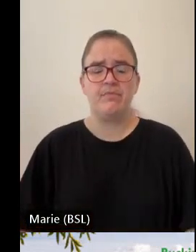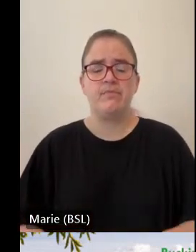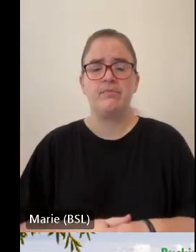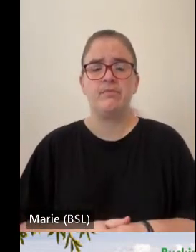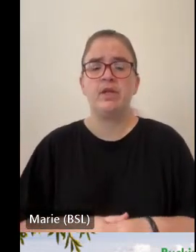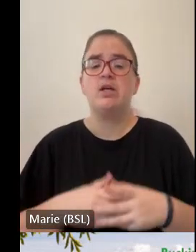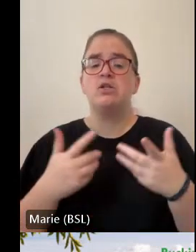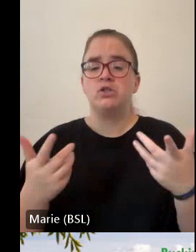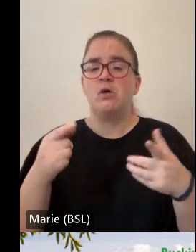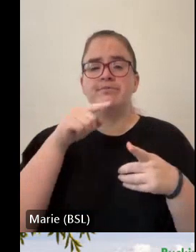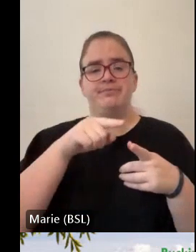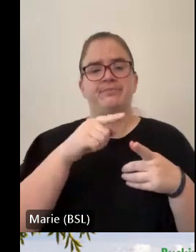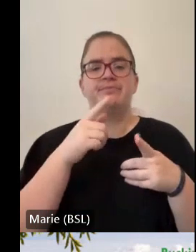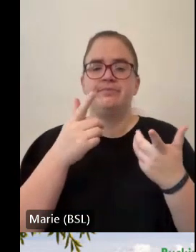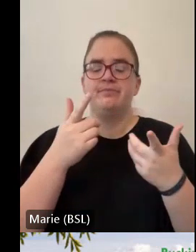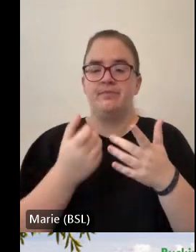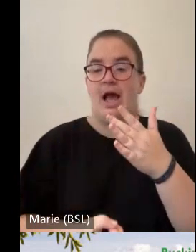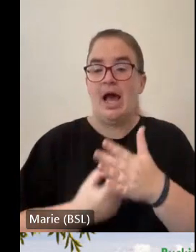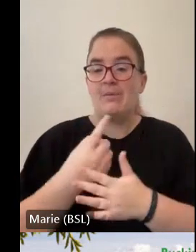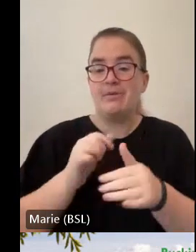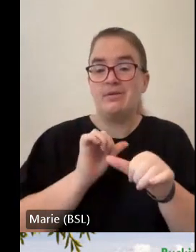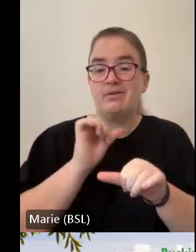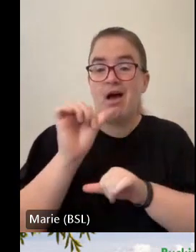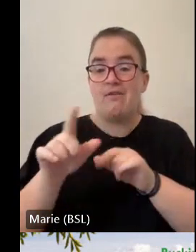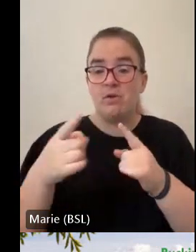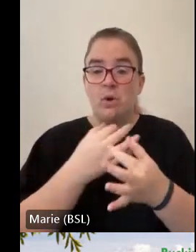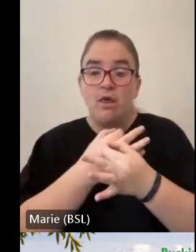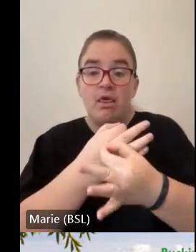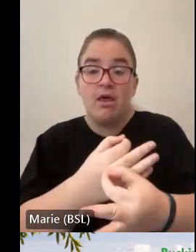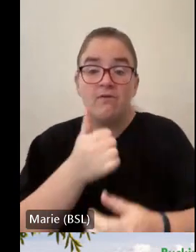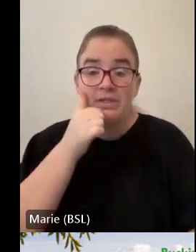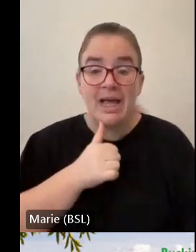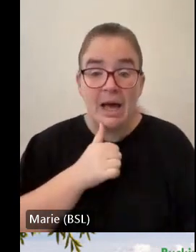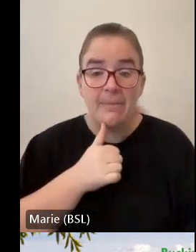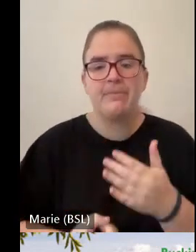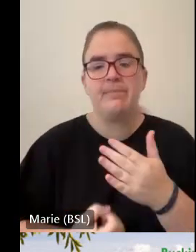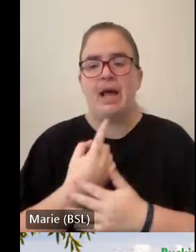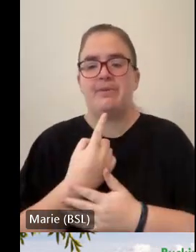So the consequences are falling for scams, as Bernie said can be